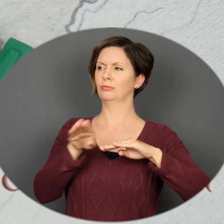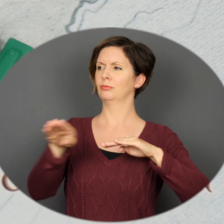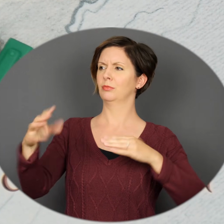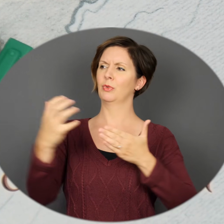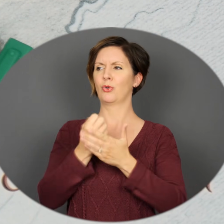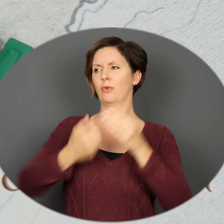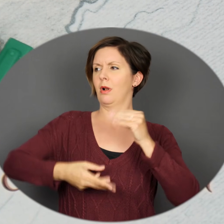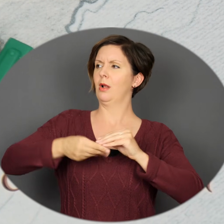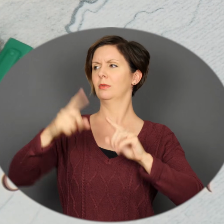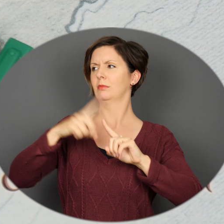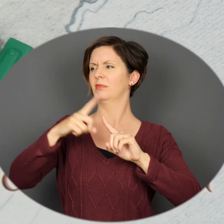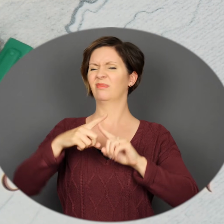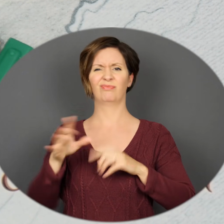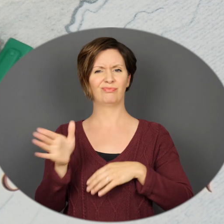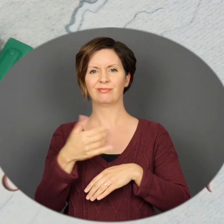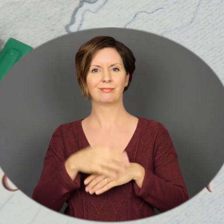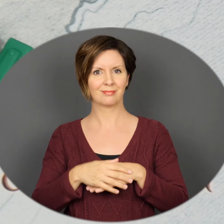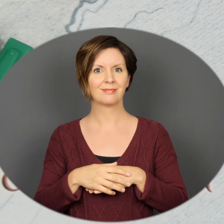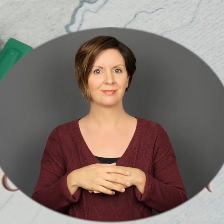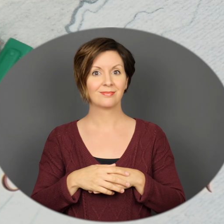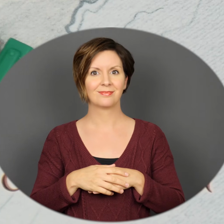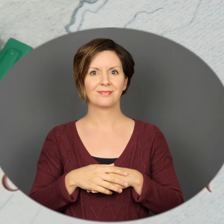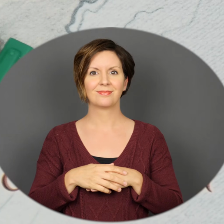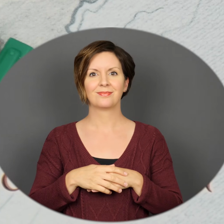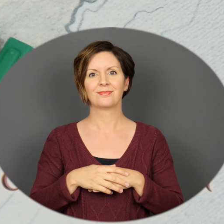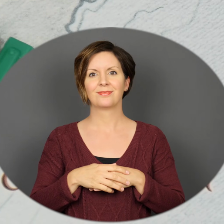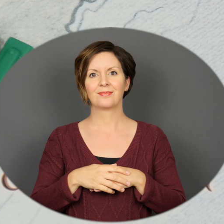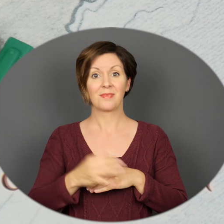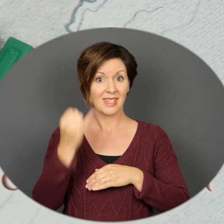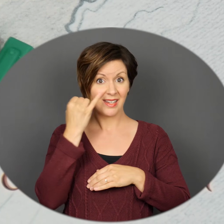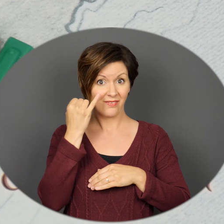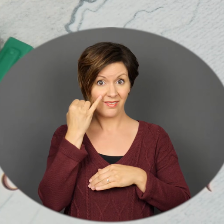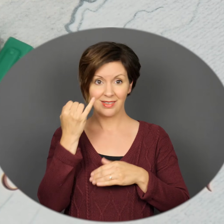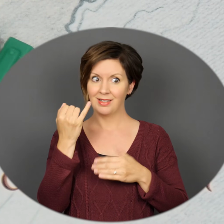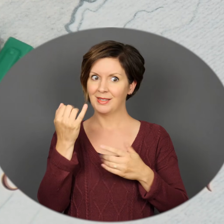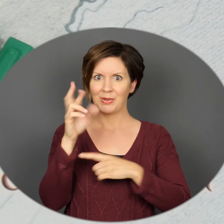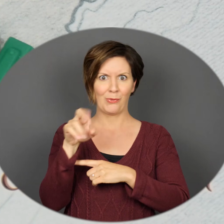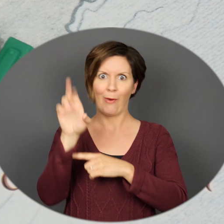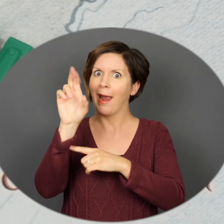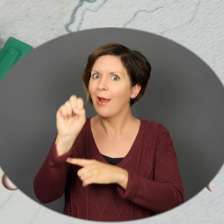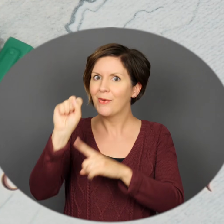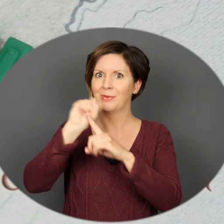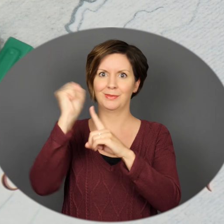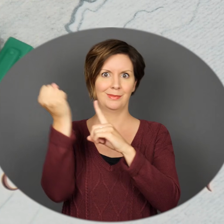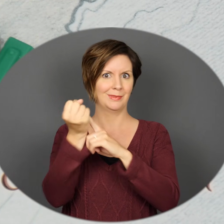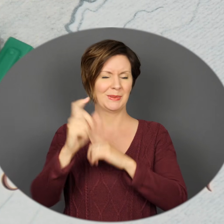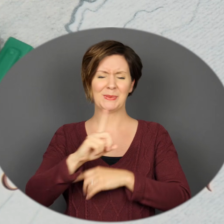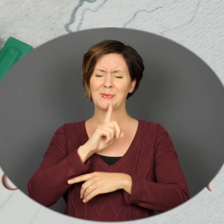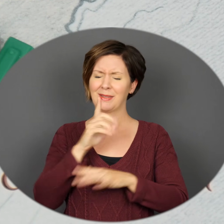overall and therefore didn't get to collect the card. In the very, very, very rare case that there is still a tie,